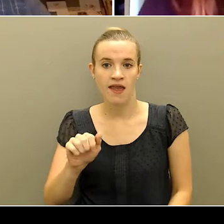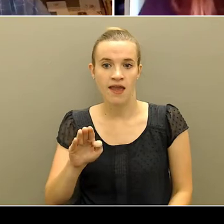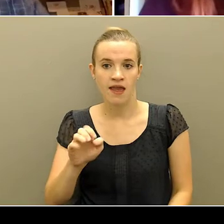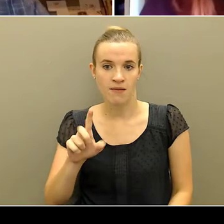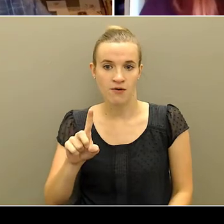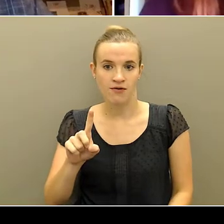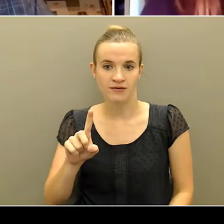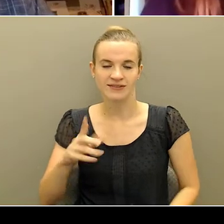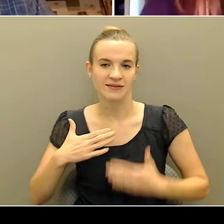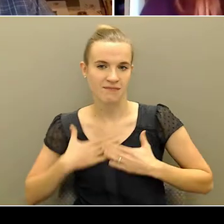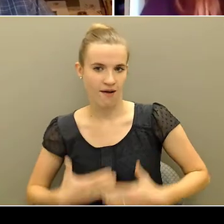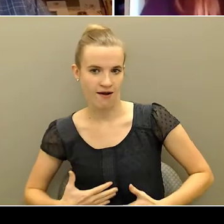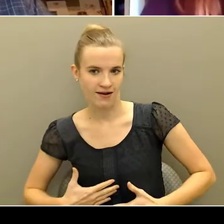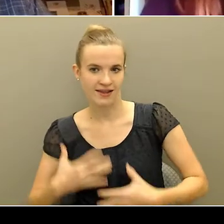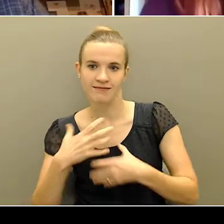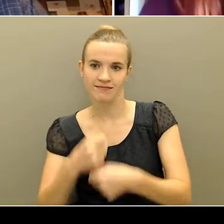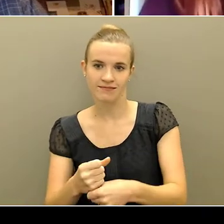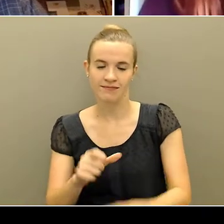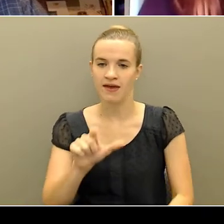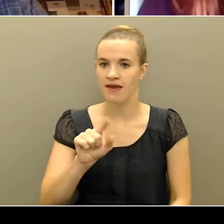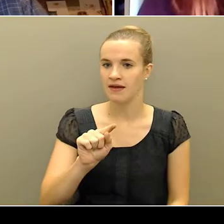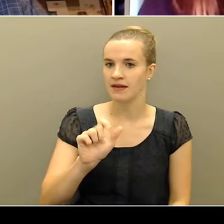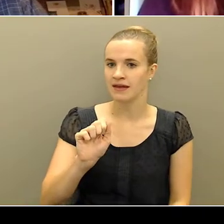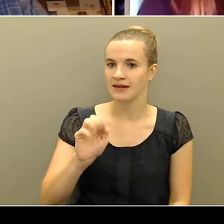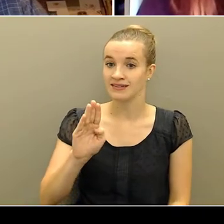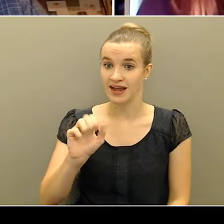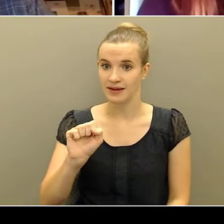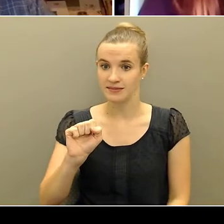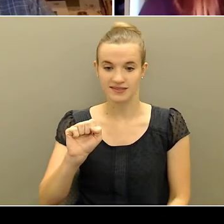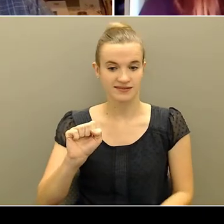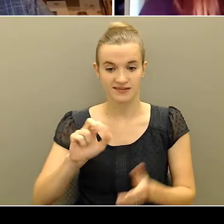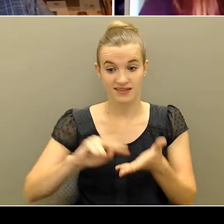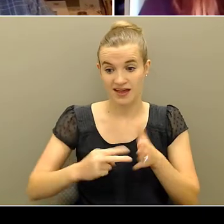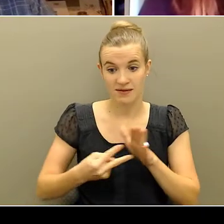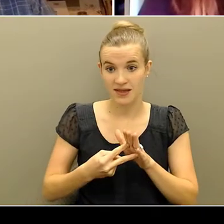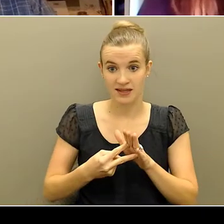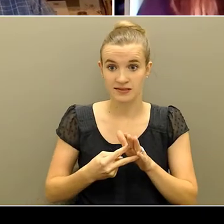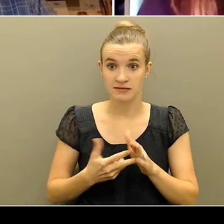happen to you. And, you know, sooner or later, whether it's just age, you're not